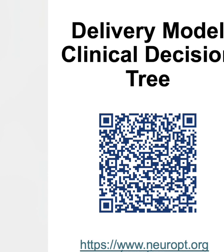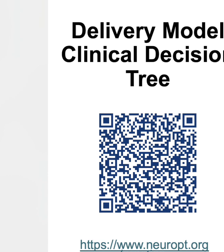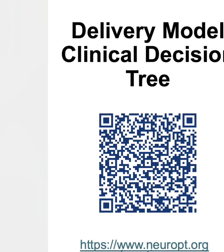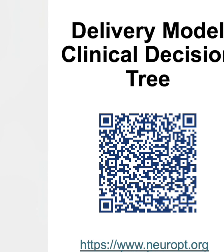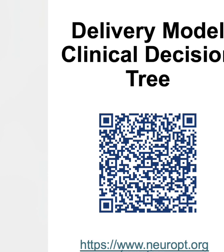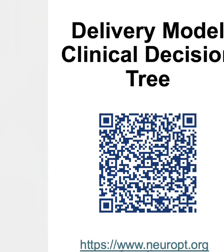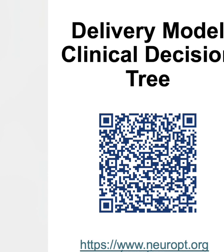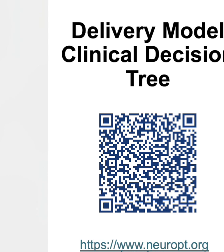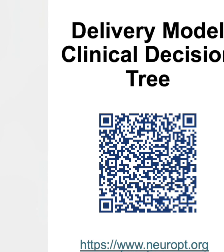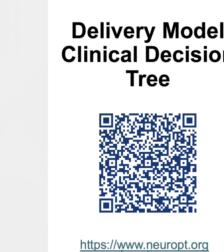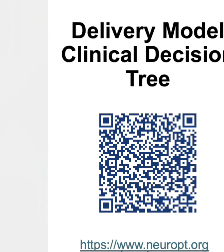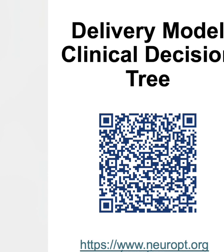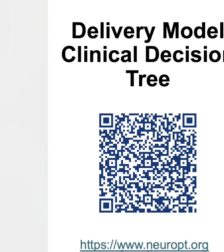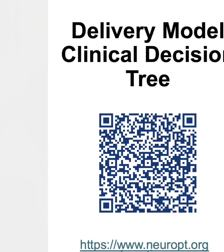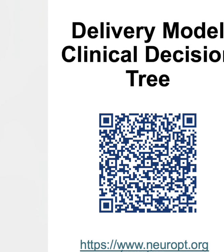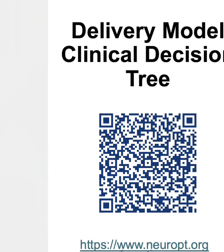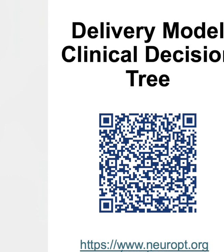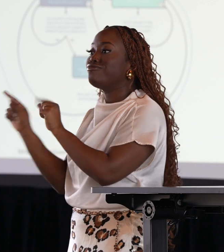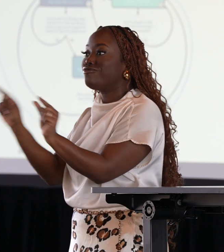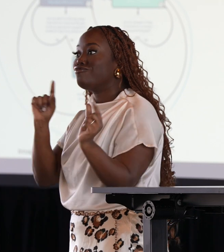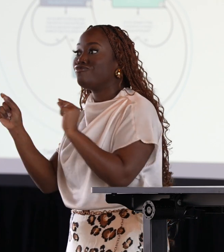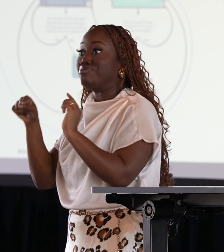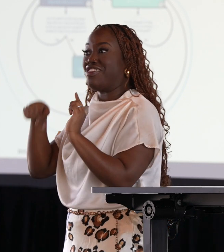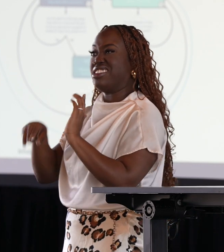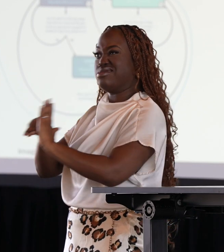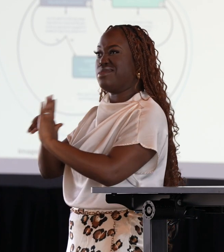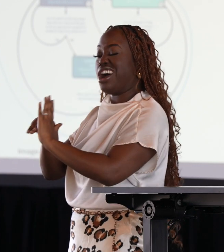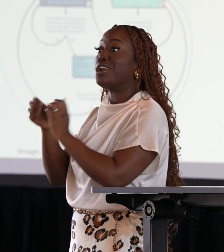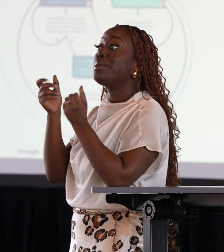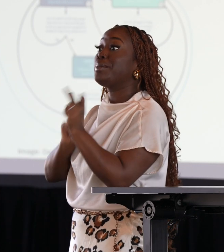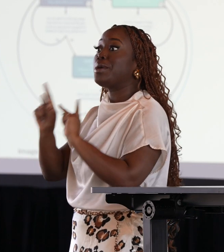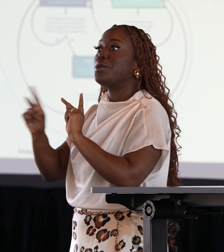lot of good buzz about the interest in these models. People have been doing it, but it had it packaged and didn't have the